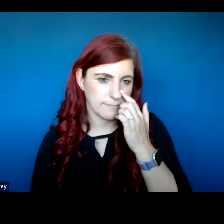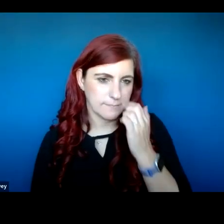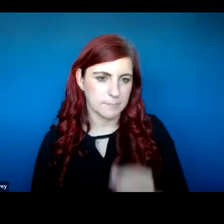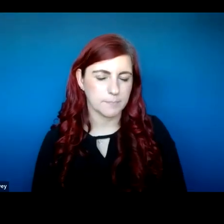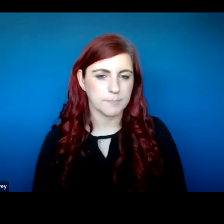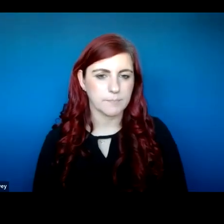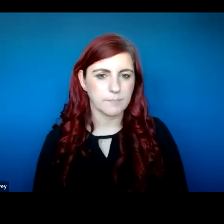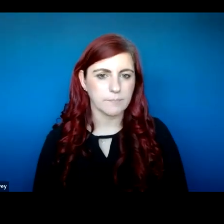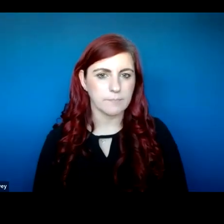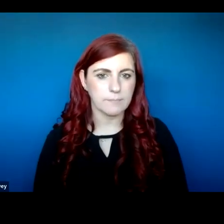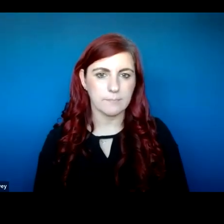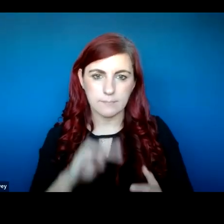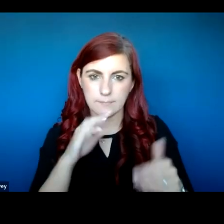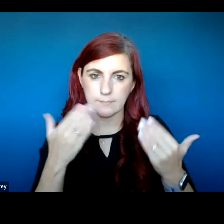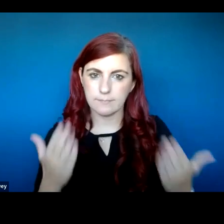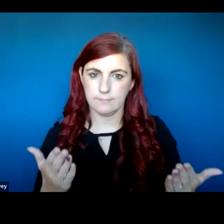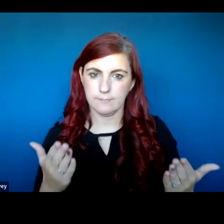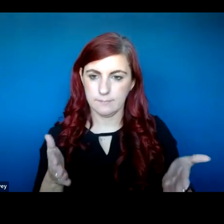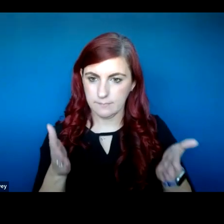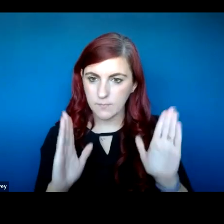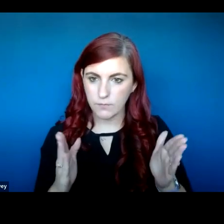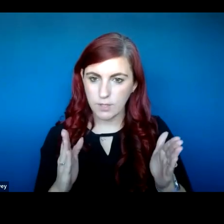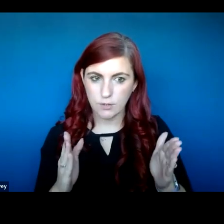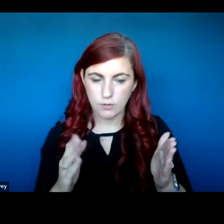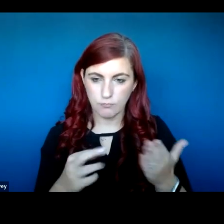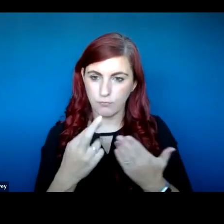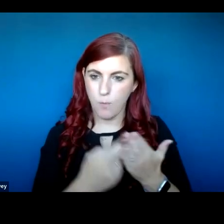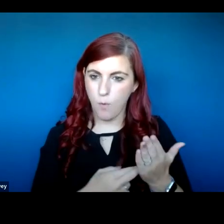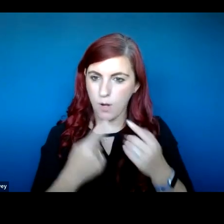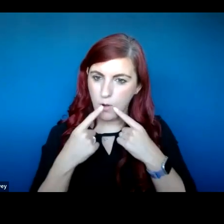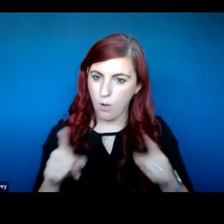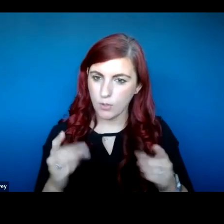And that concludes the report launch portion of today's event.